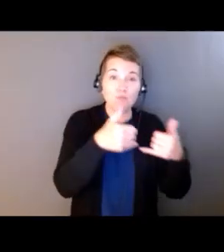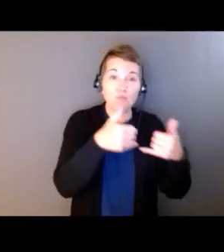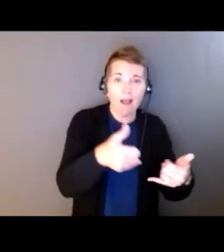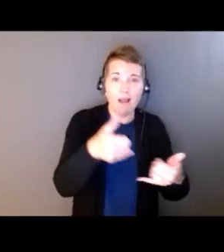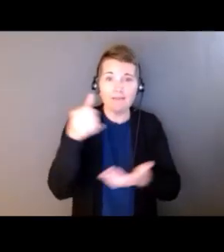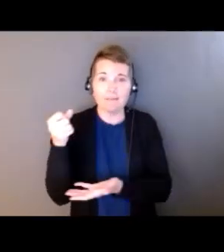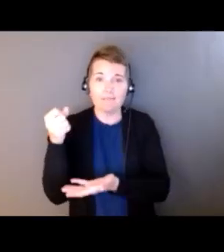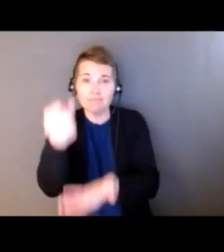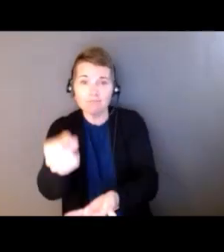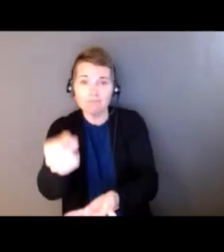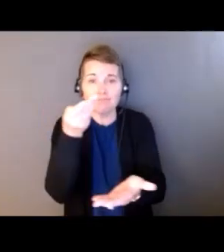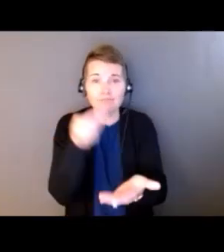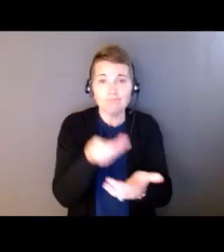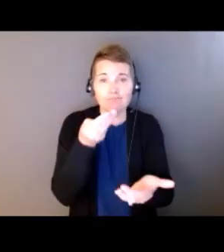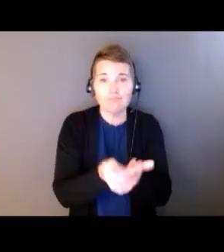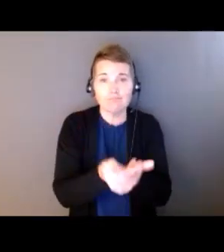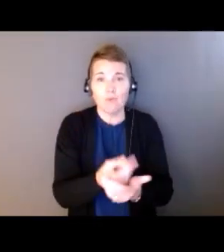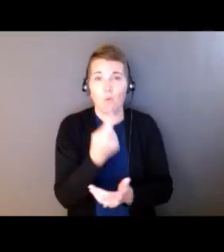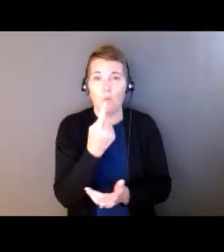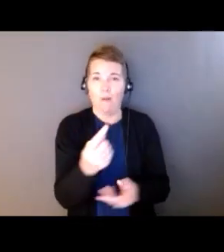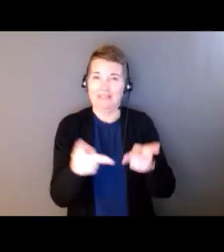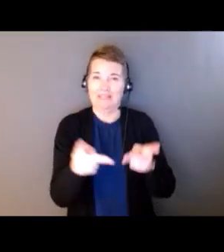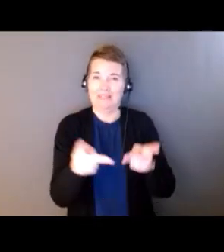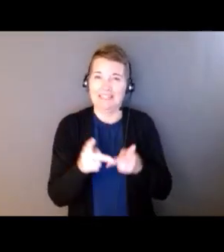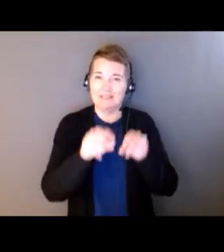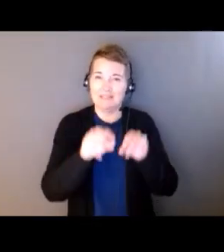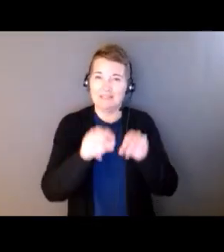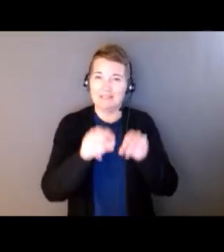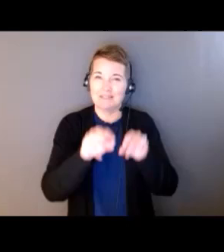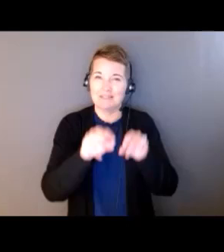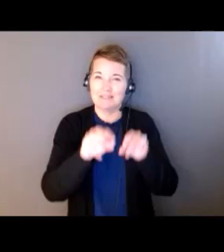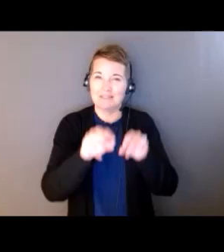place with a one-stop application process designed to better serve applicants.